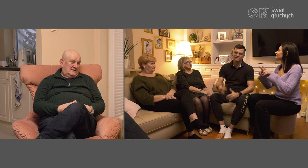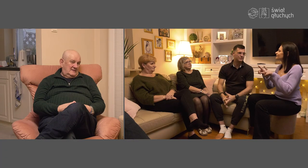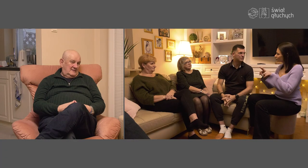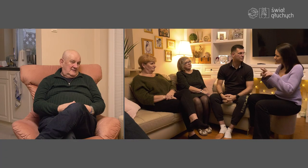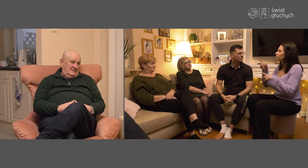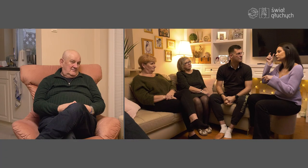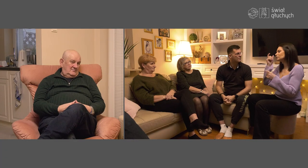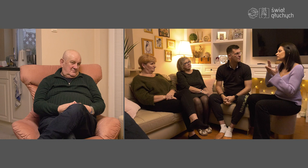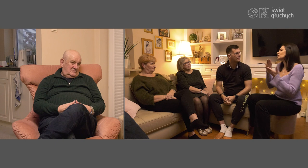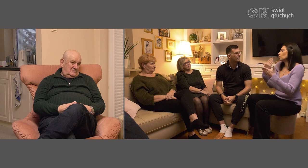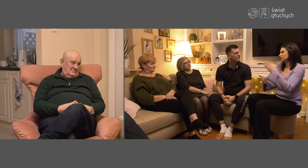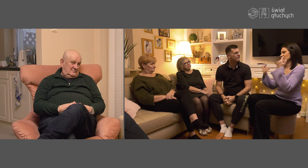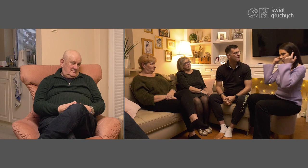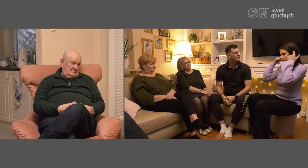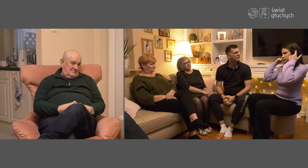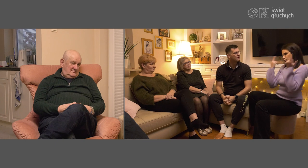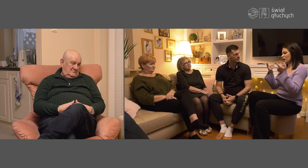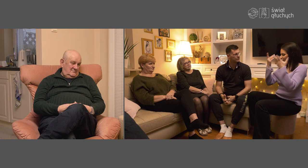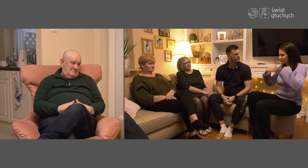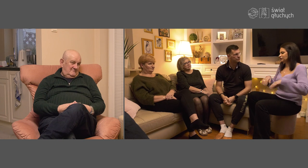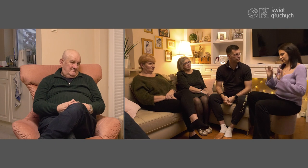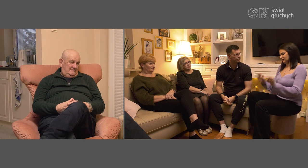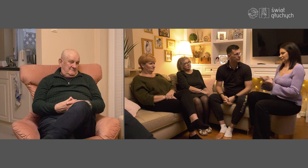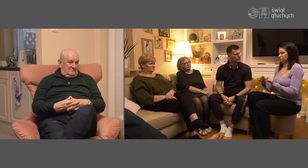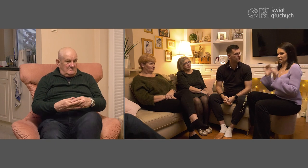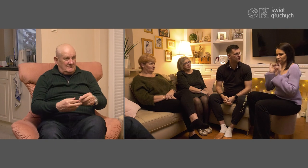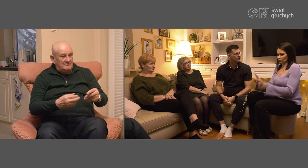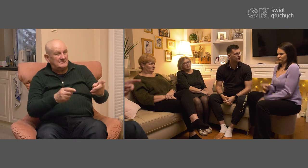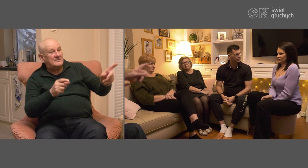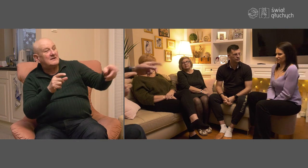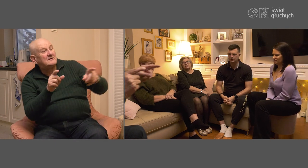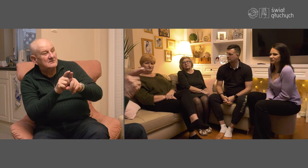[Monika]: A person like any other, only he can't hear.